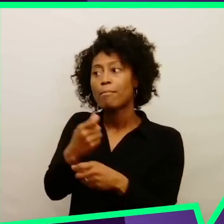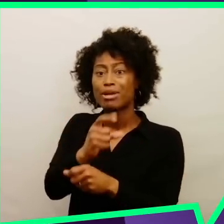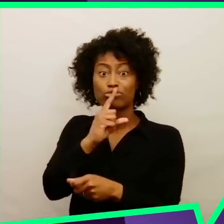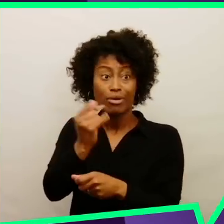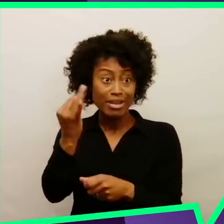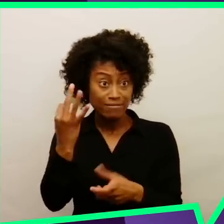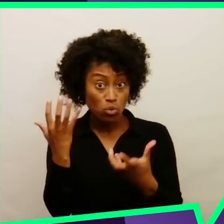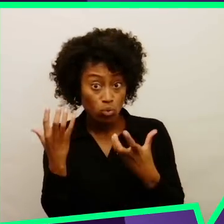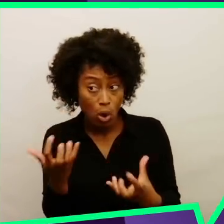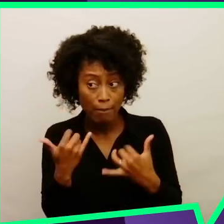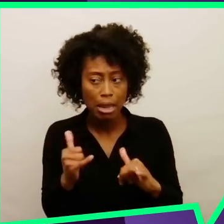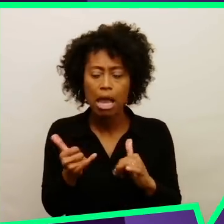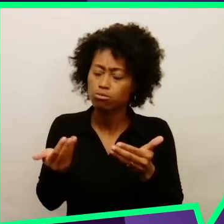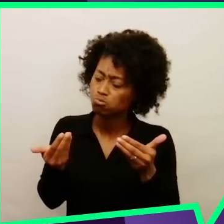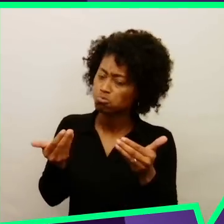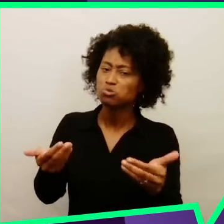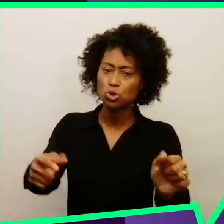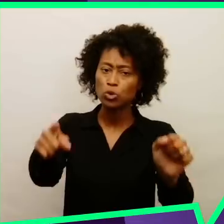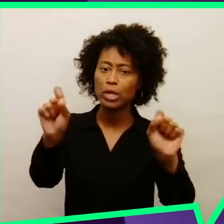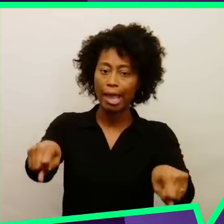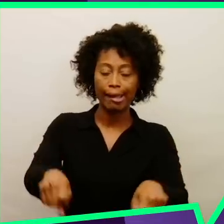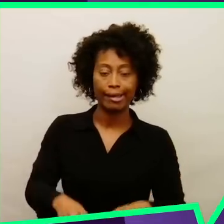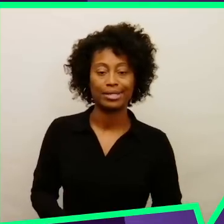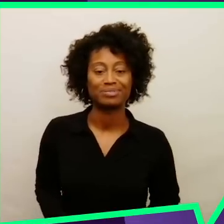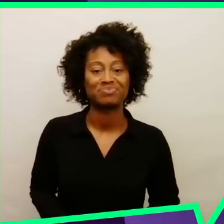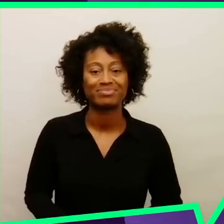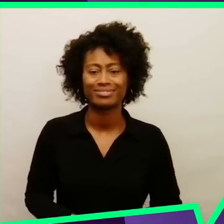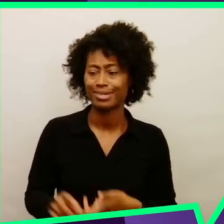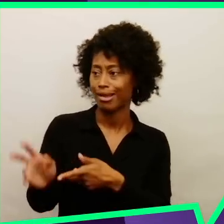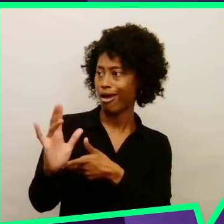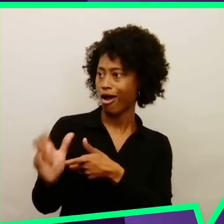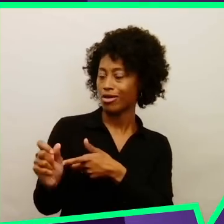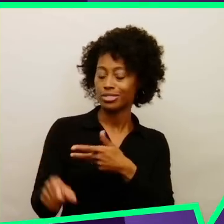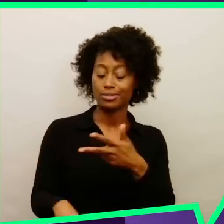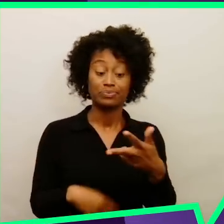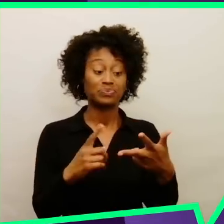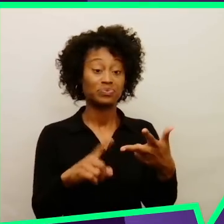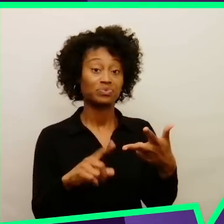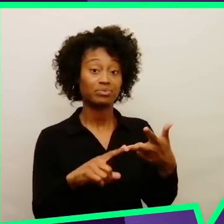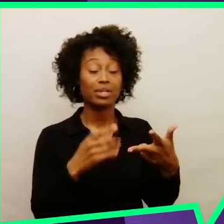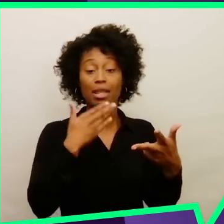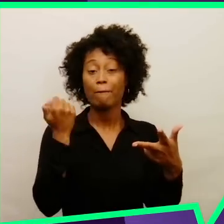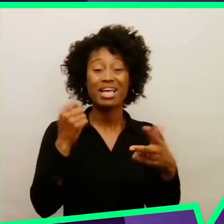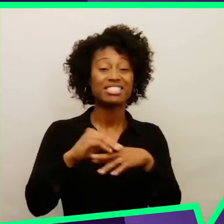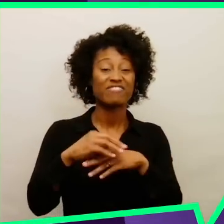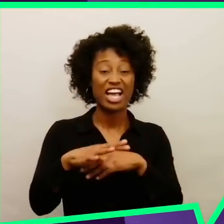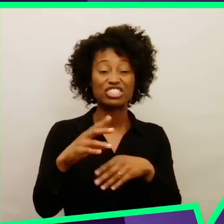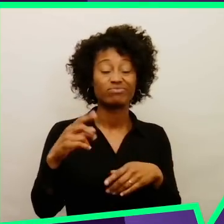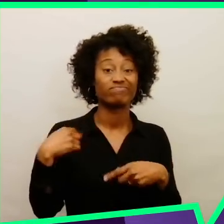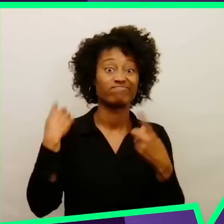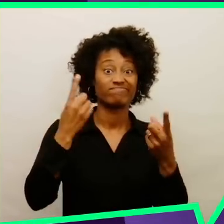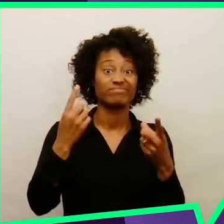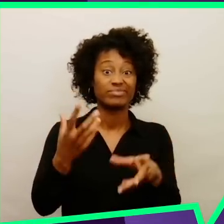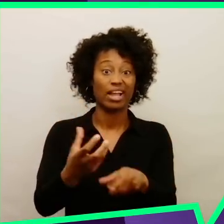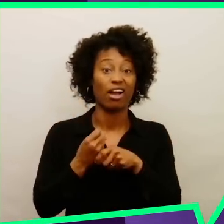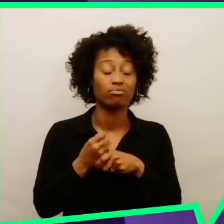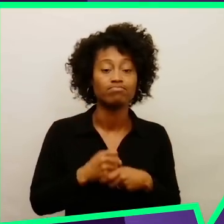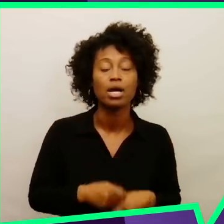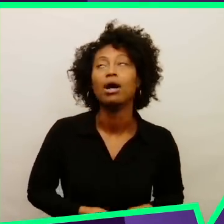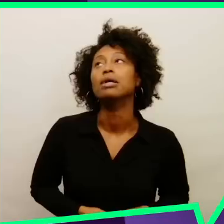I know how important gaming is to a lot of folks with disabilities and without. And I just want to make sure anyone who wants to play can.